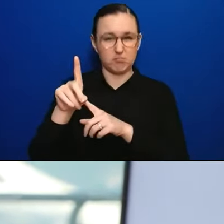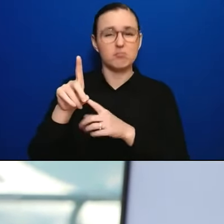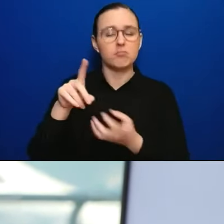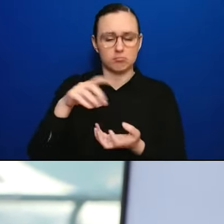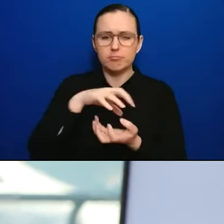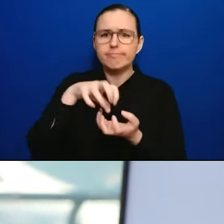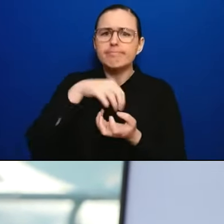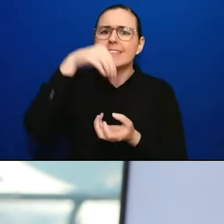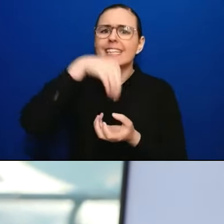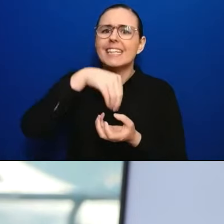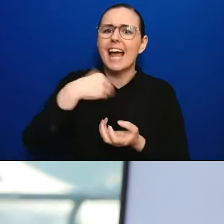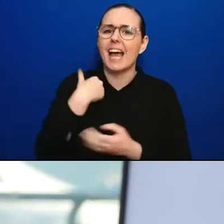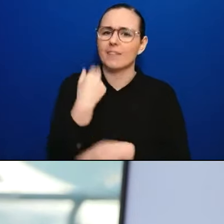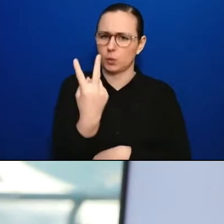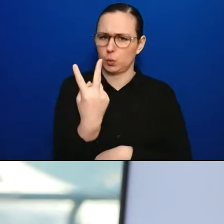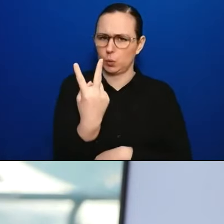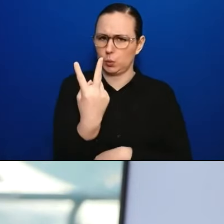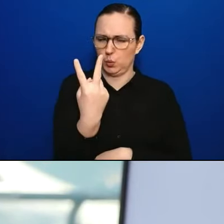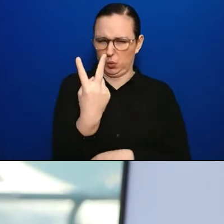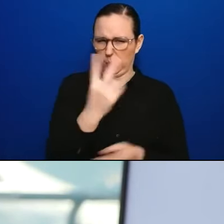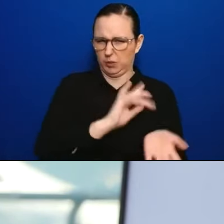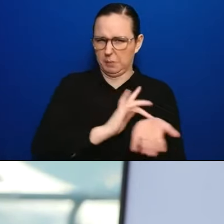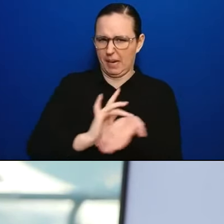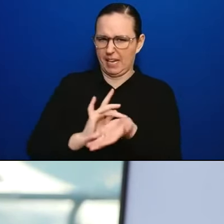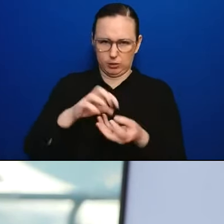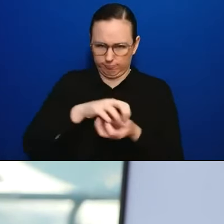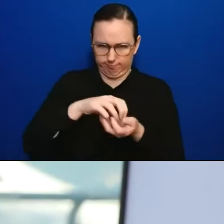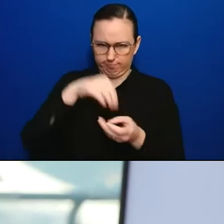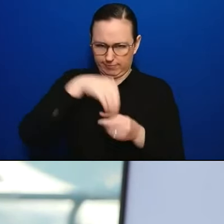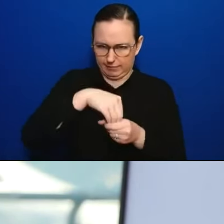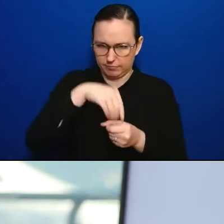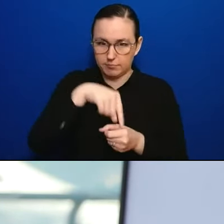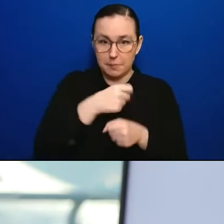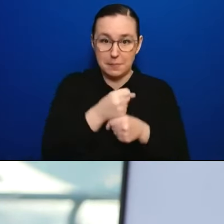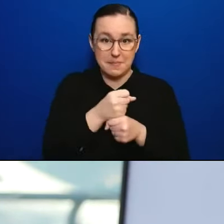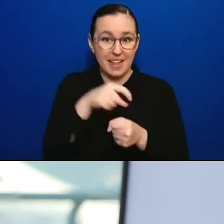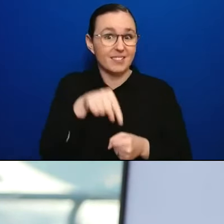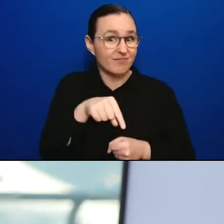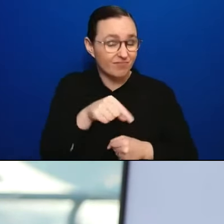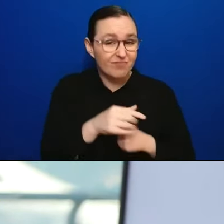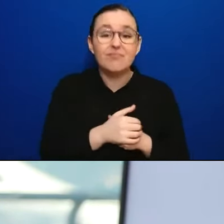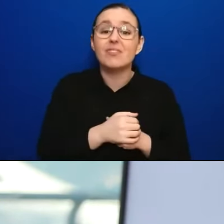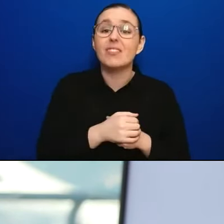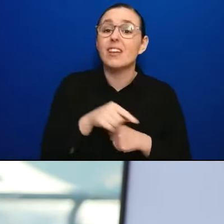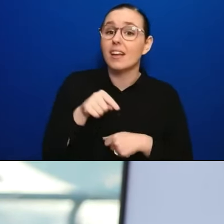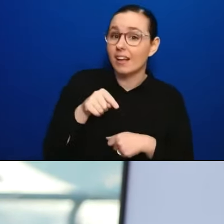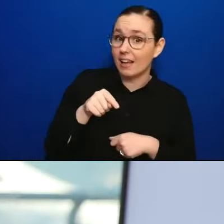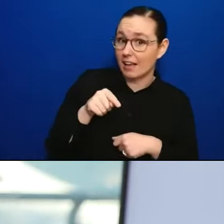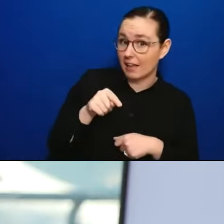medication of Paxlavid a